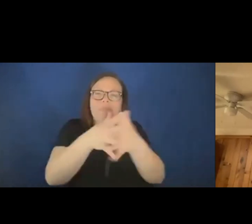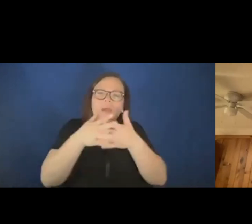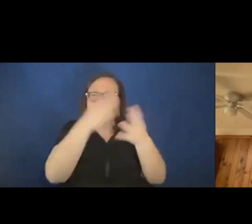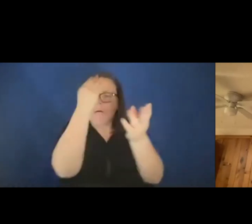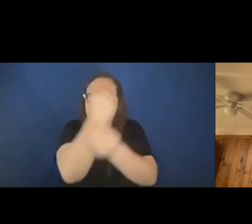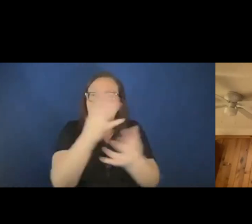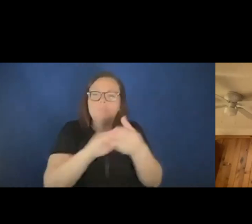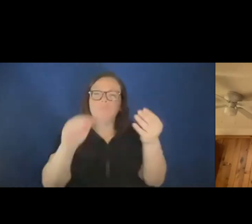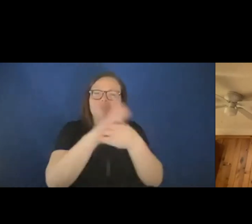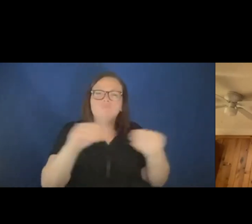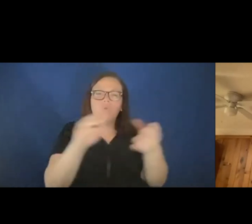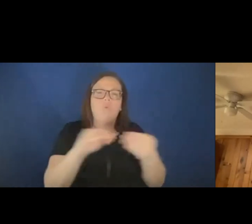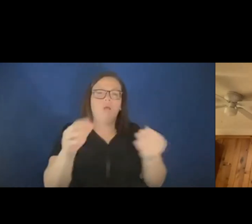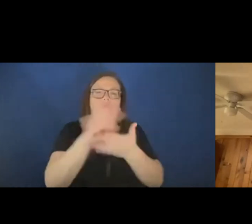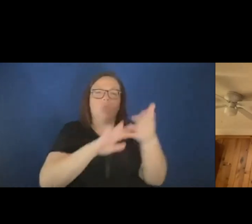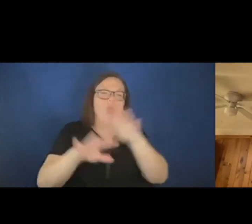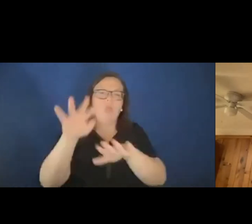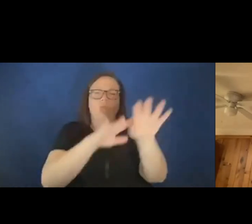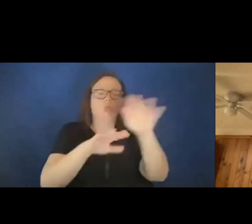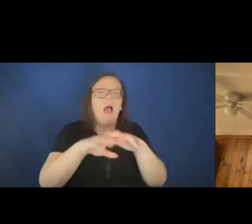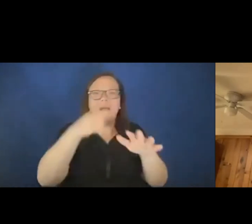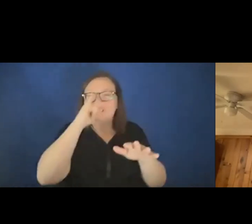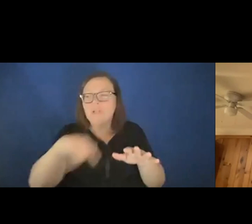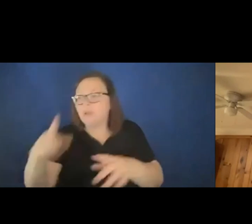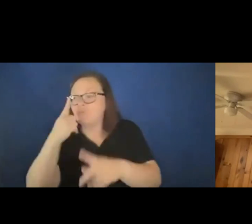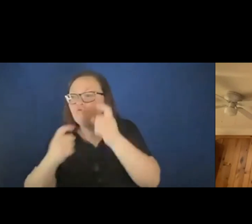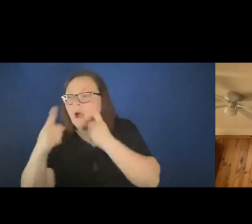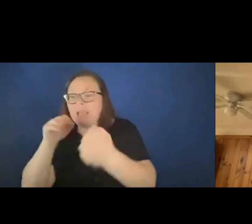by story there is a child crying in front of a pink wall